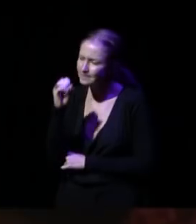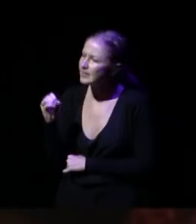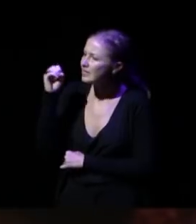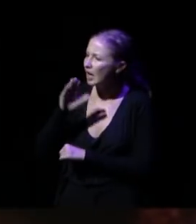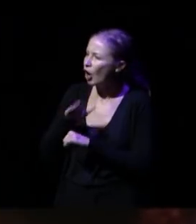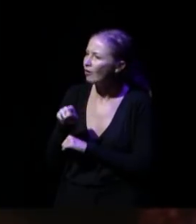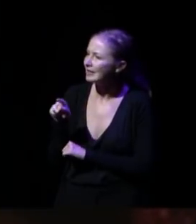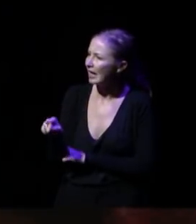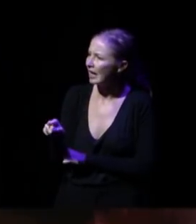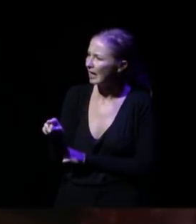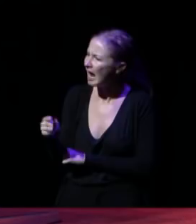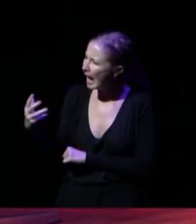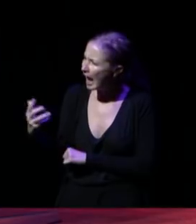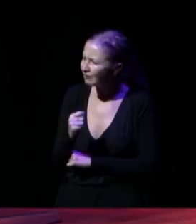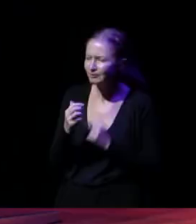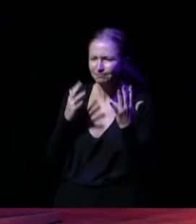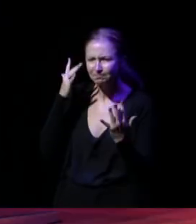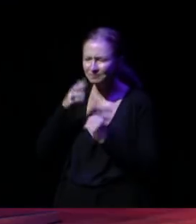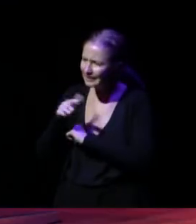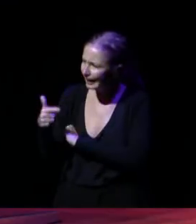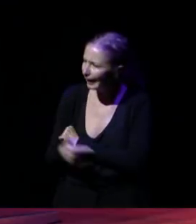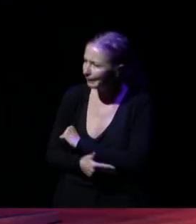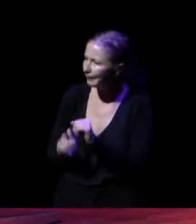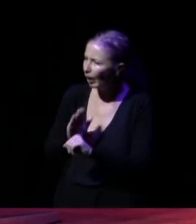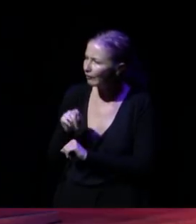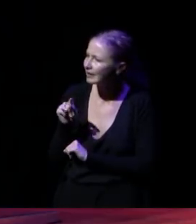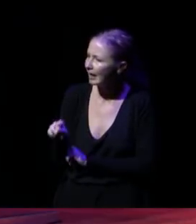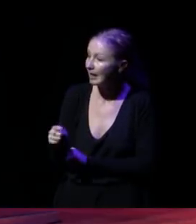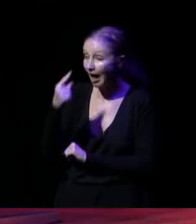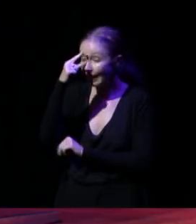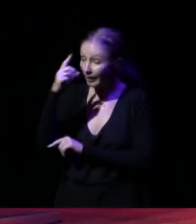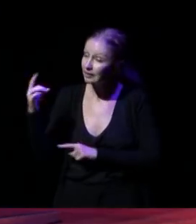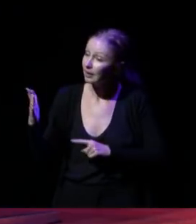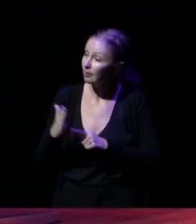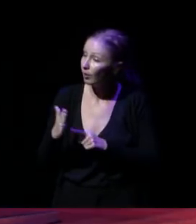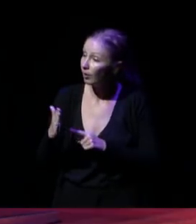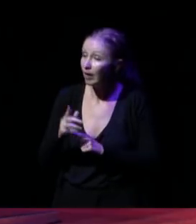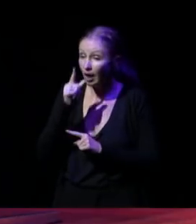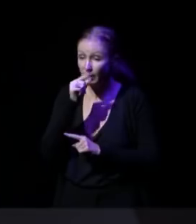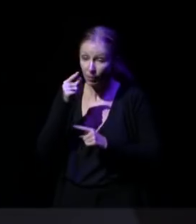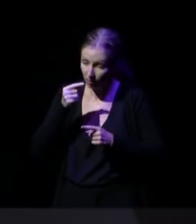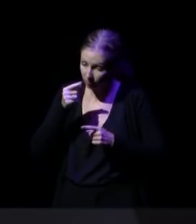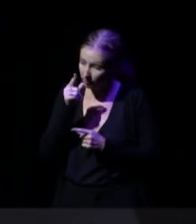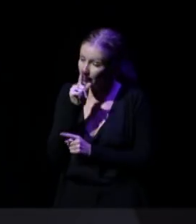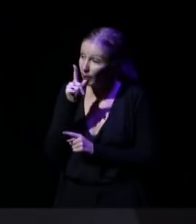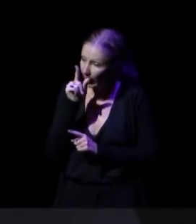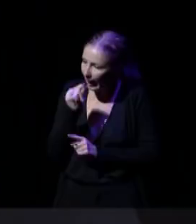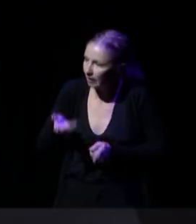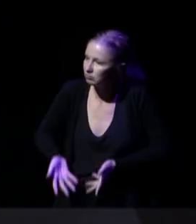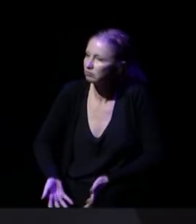I would really have to think deeply about that. I think that it's important that people are able to be, I mean, I think this is a question that has been in the women's movement